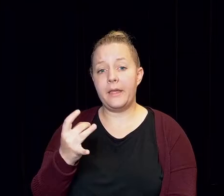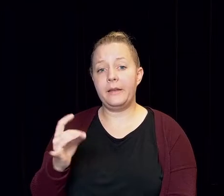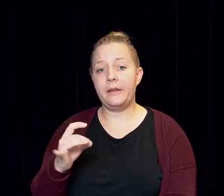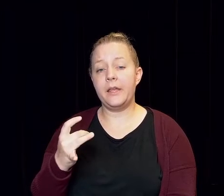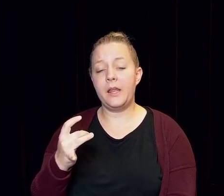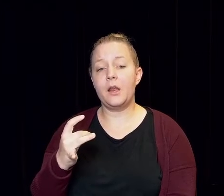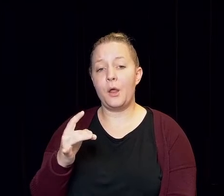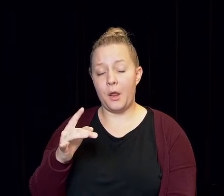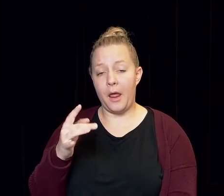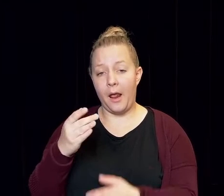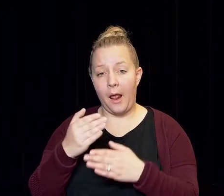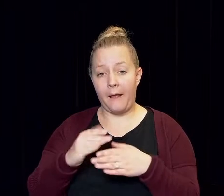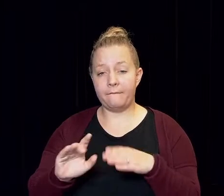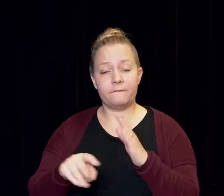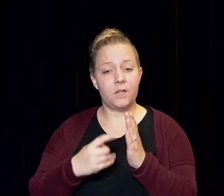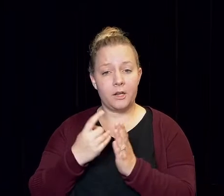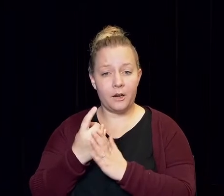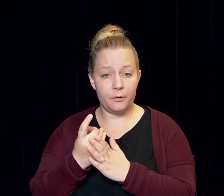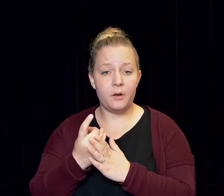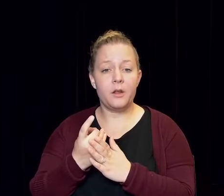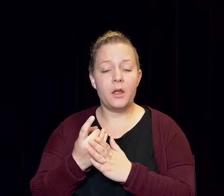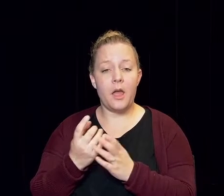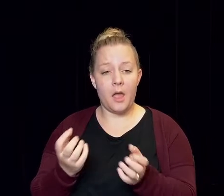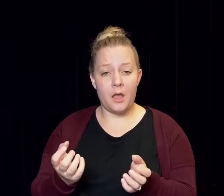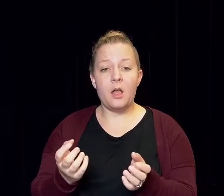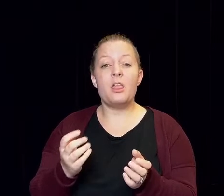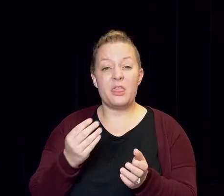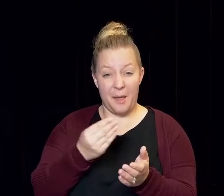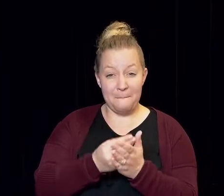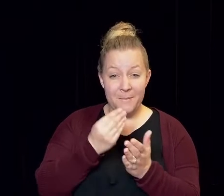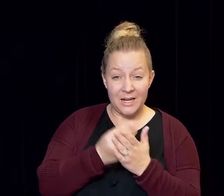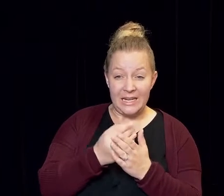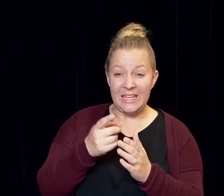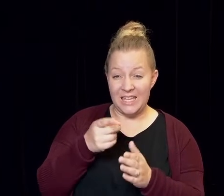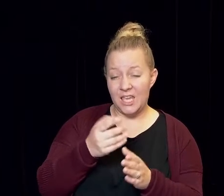the amount of money he earns proportional to the number of hours that he spends mowing?